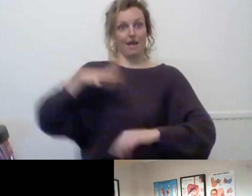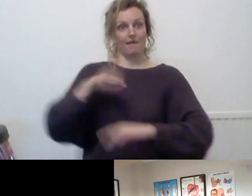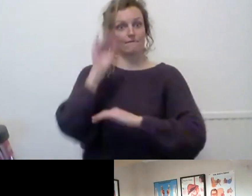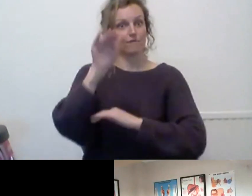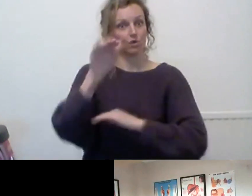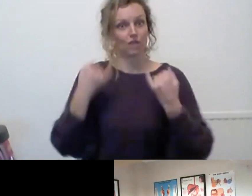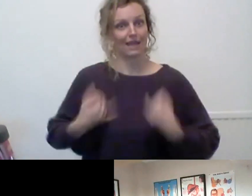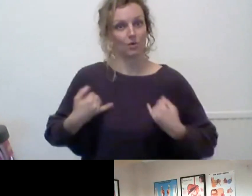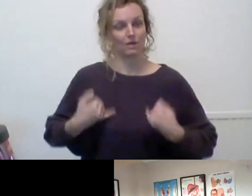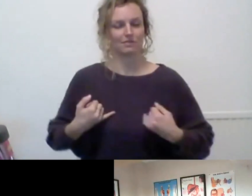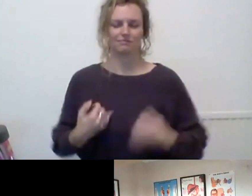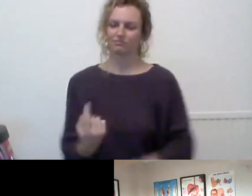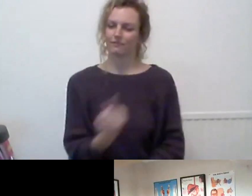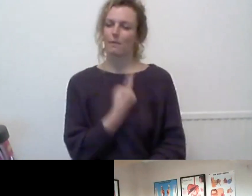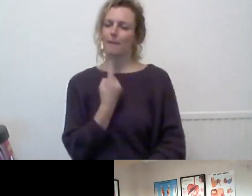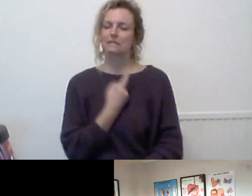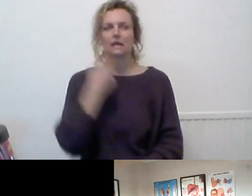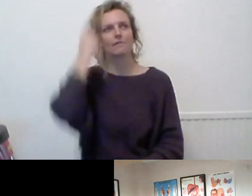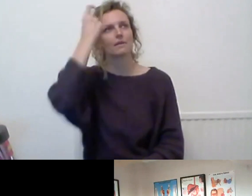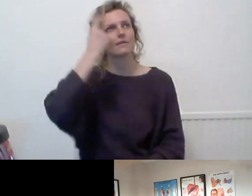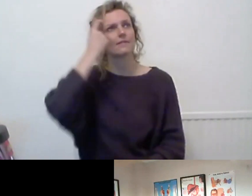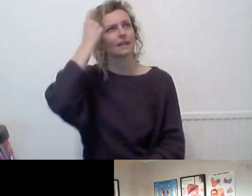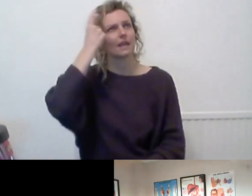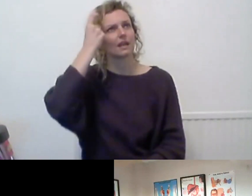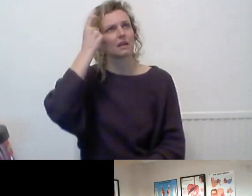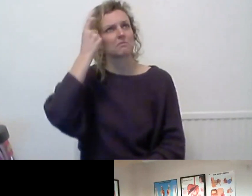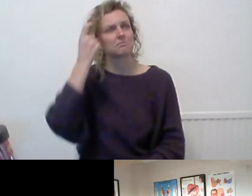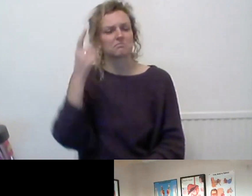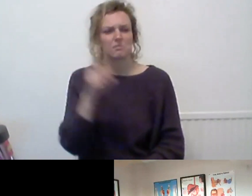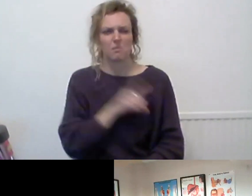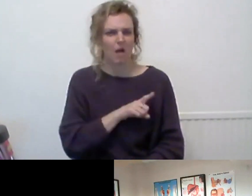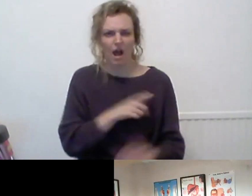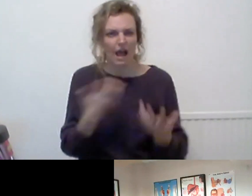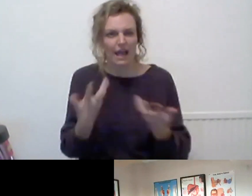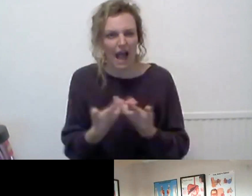reason why that should harm of pregnancy, there's no reason why that should stop you becoming